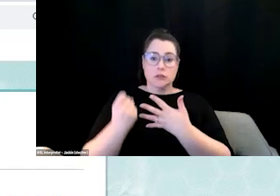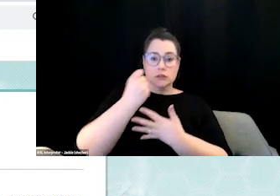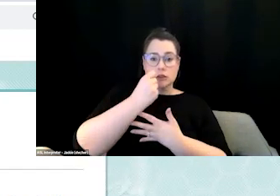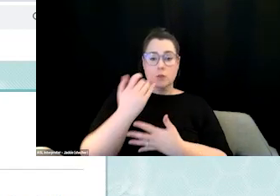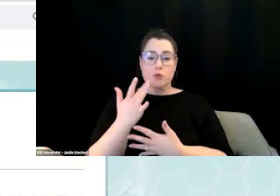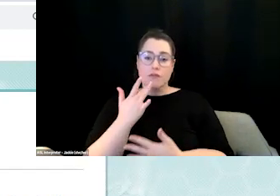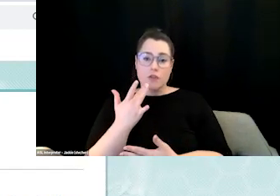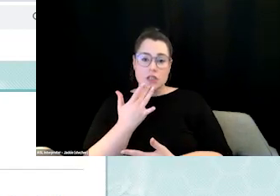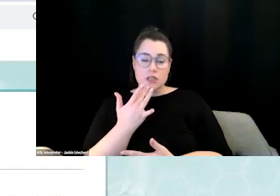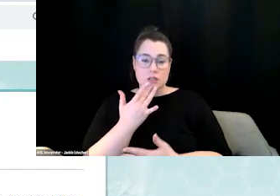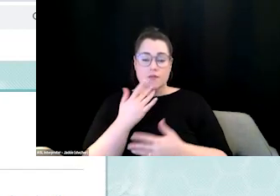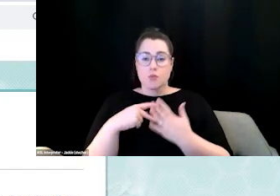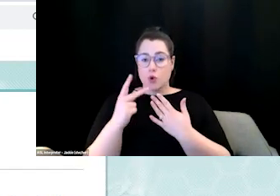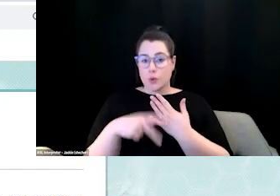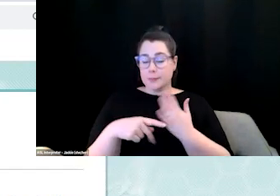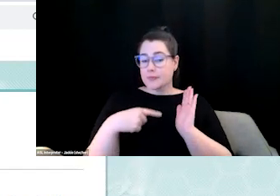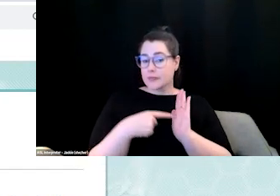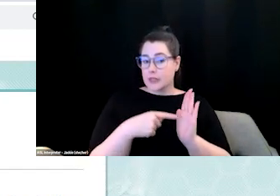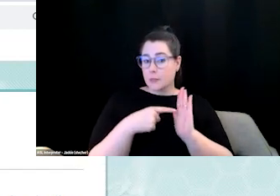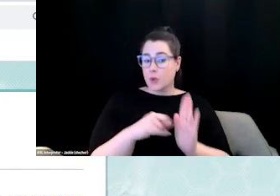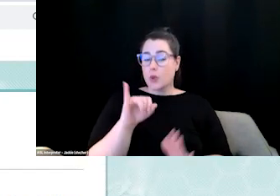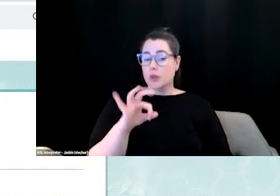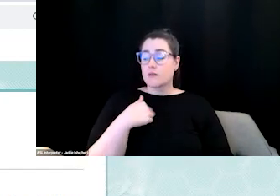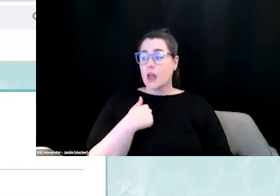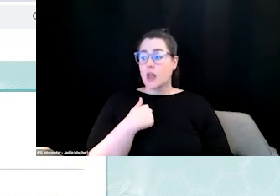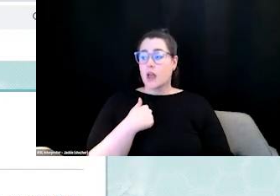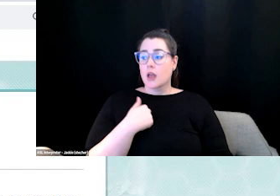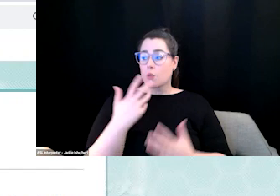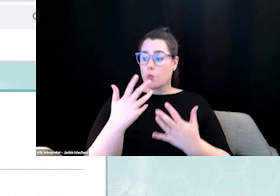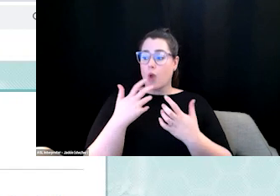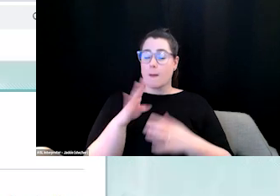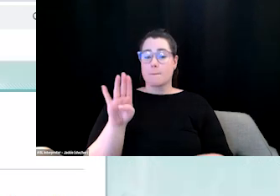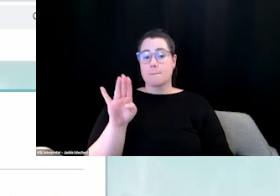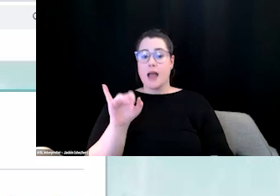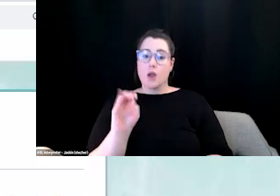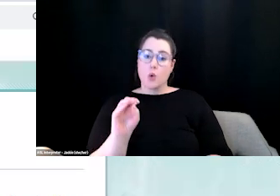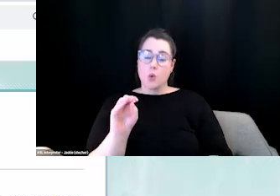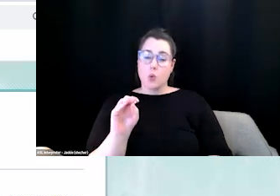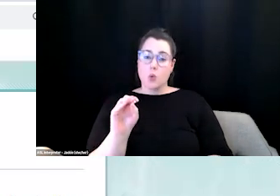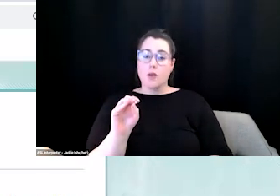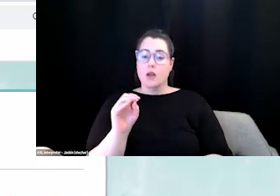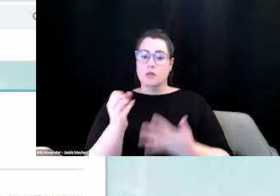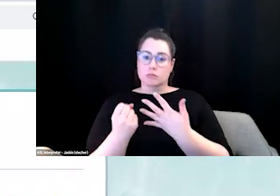So, for example, if I wanted instead Biological Anthropology to be higher, I can go ahead